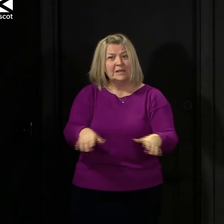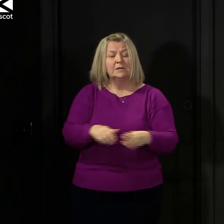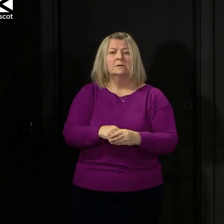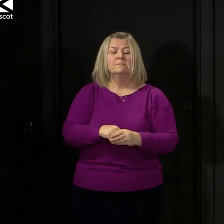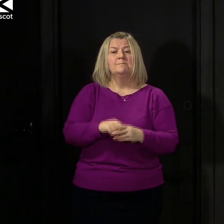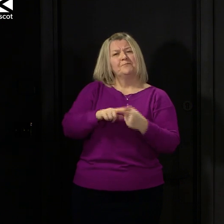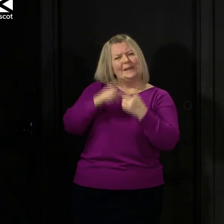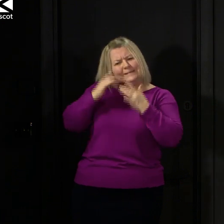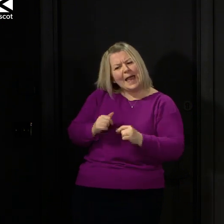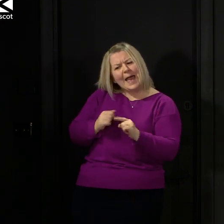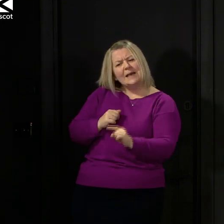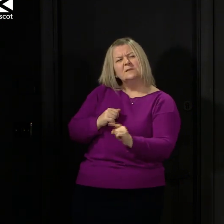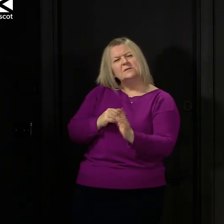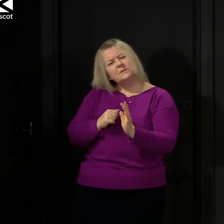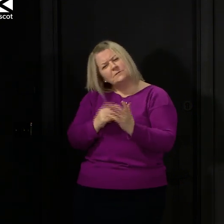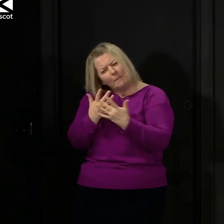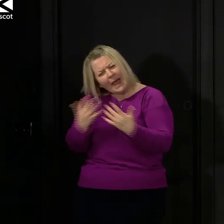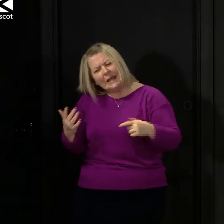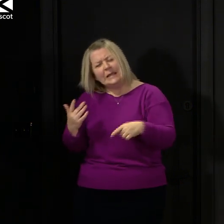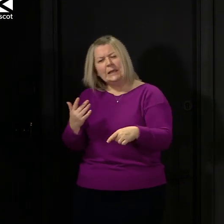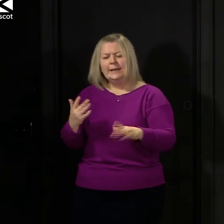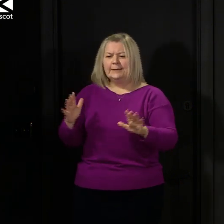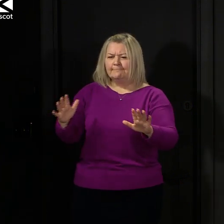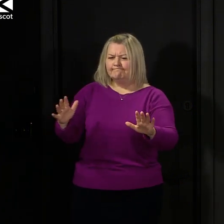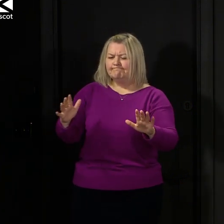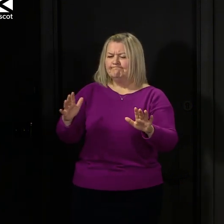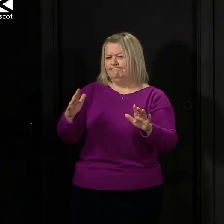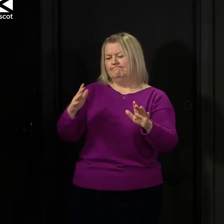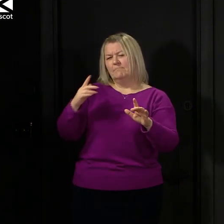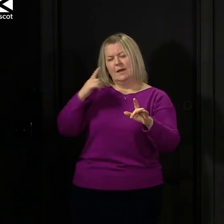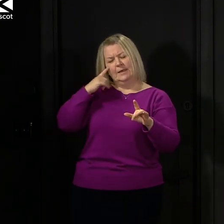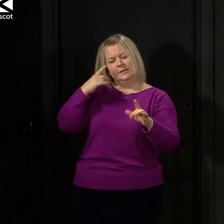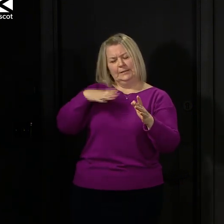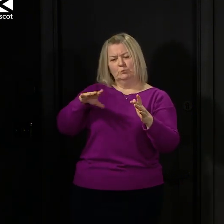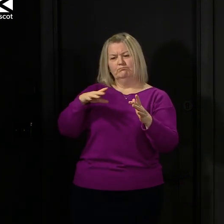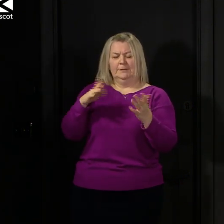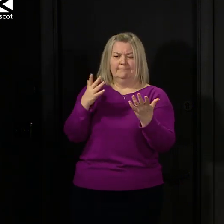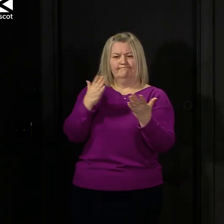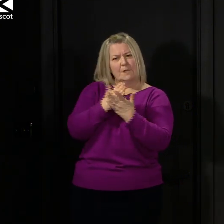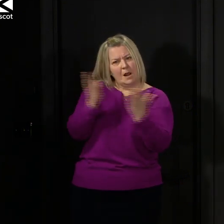I've been very open and candid on the priorities we've set for testing, and the need to build